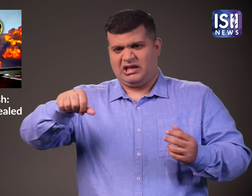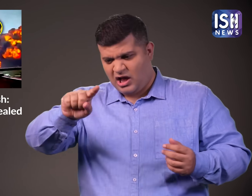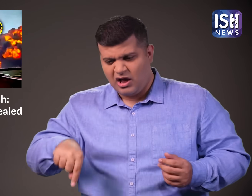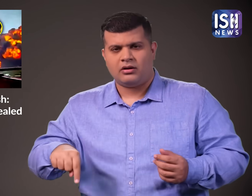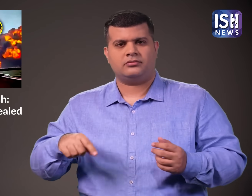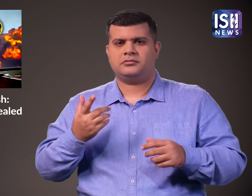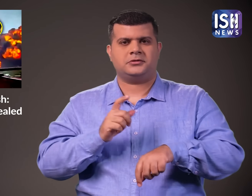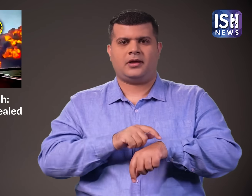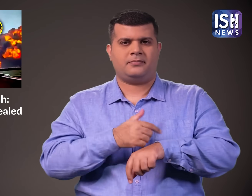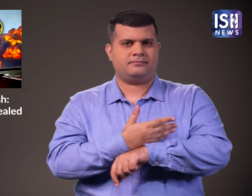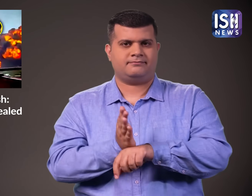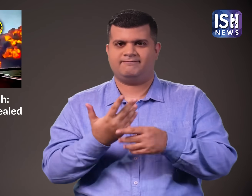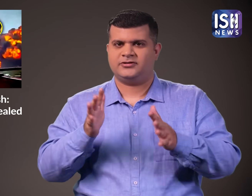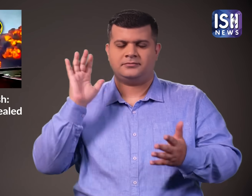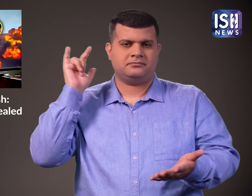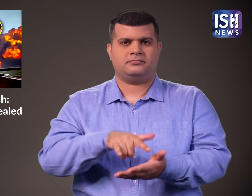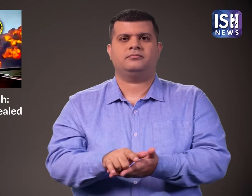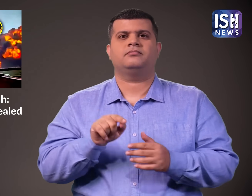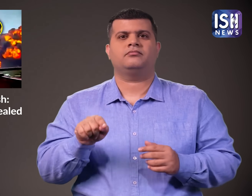They switched it back on, but was too late and the plane crashed.